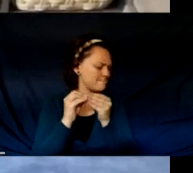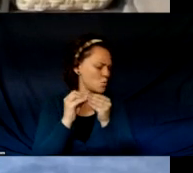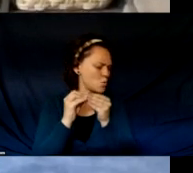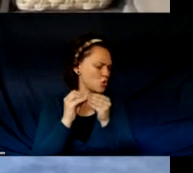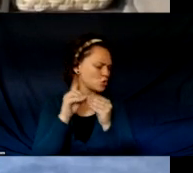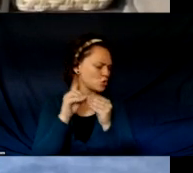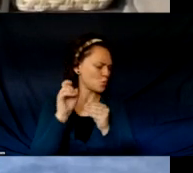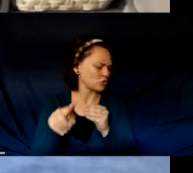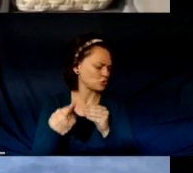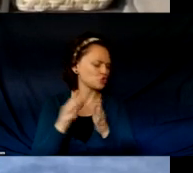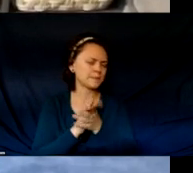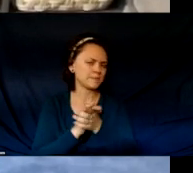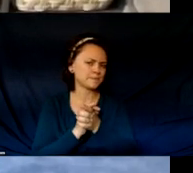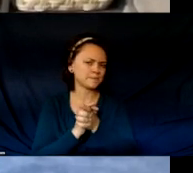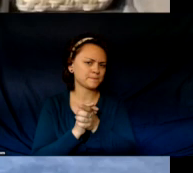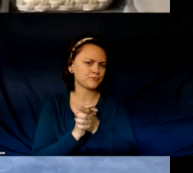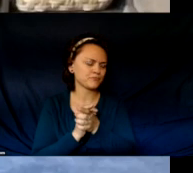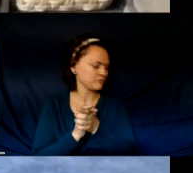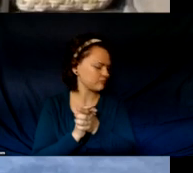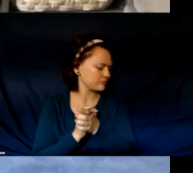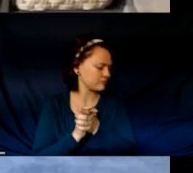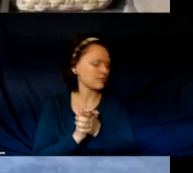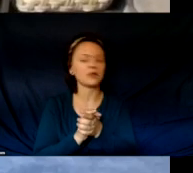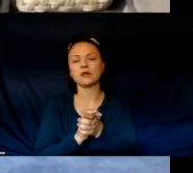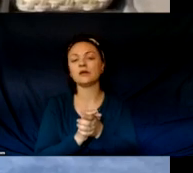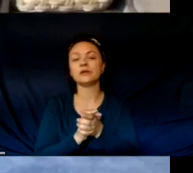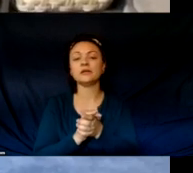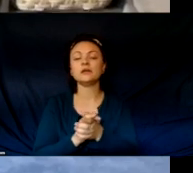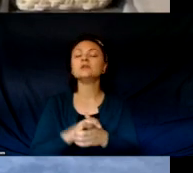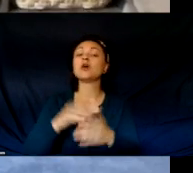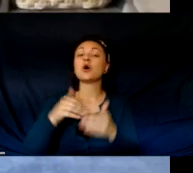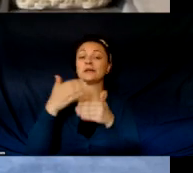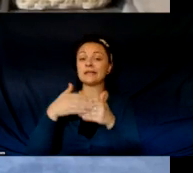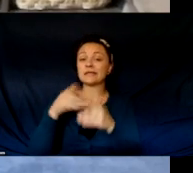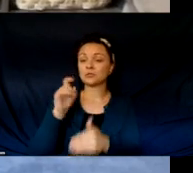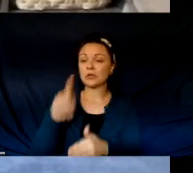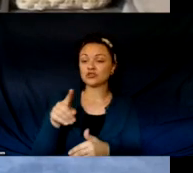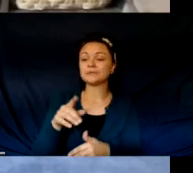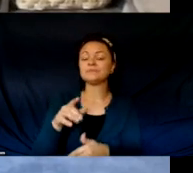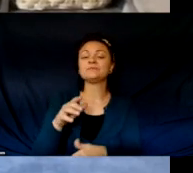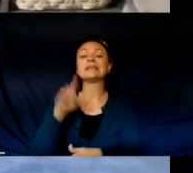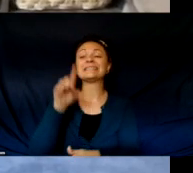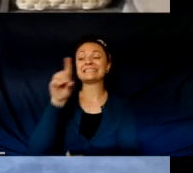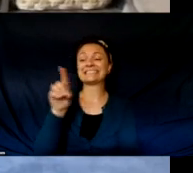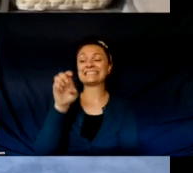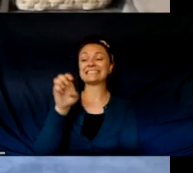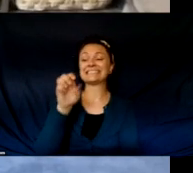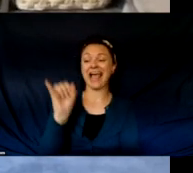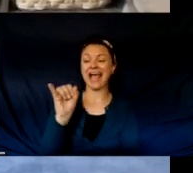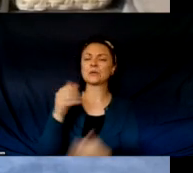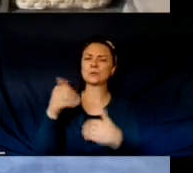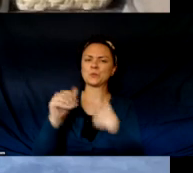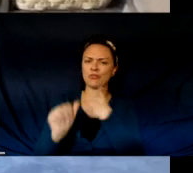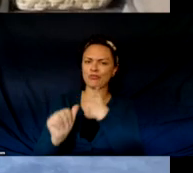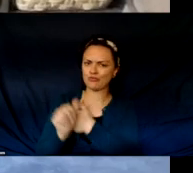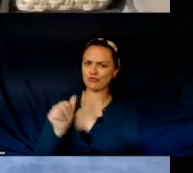Here is a question, given the very real threats to DEI practices across the country,